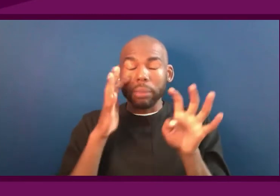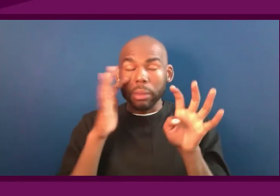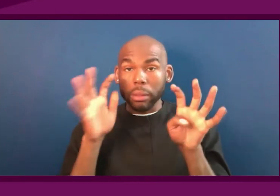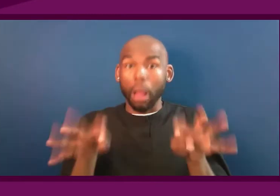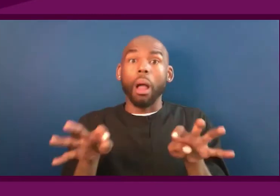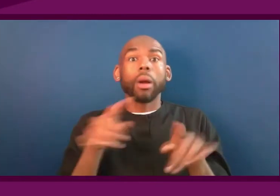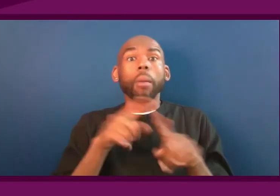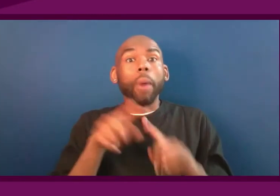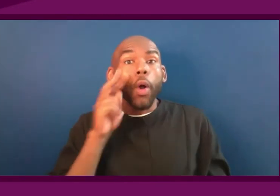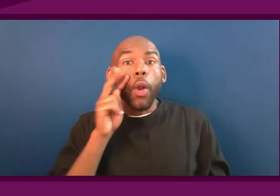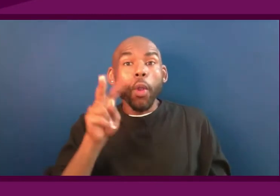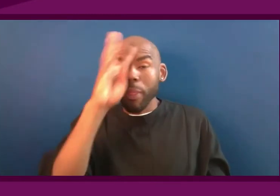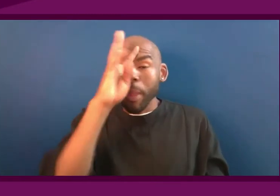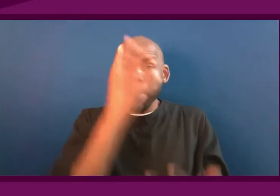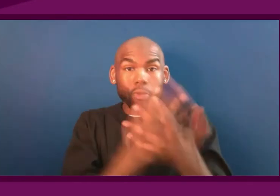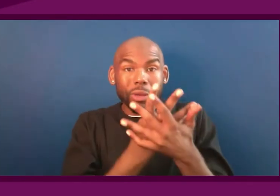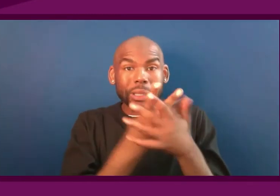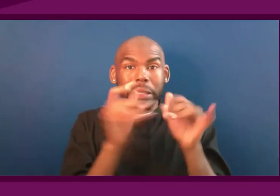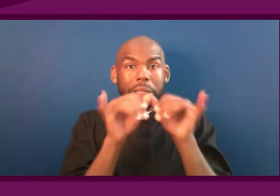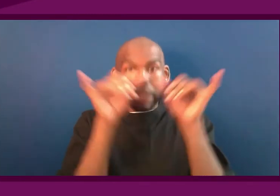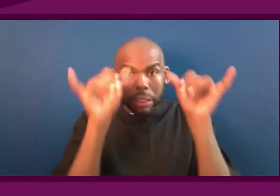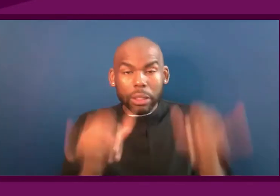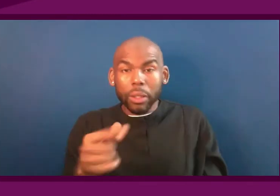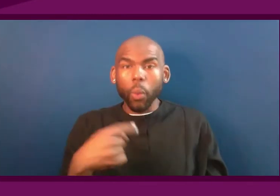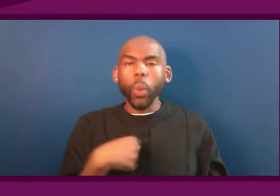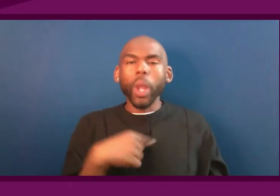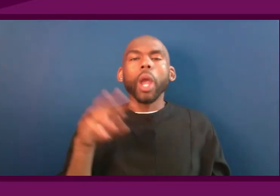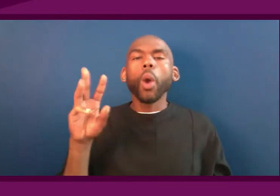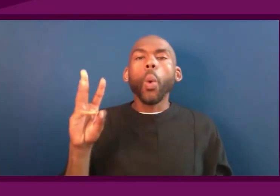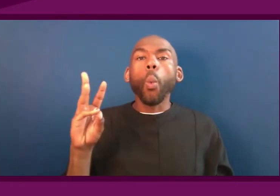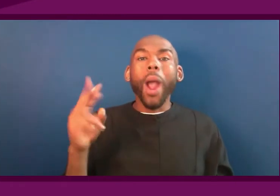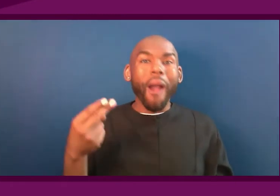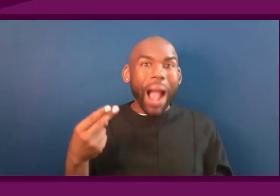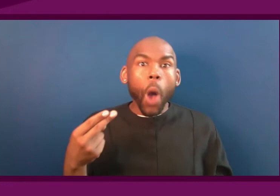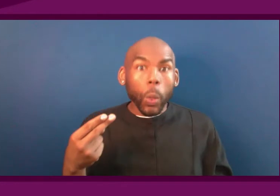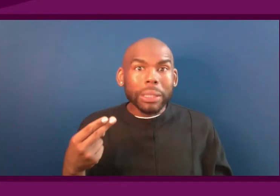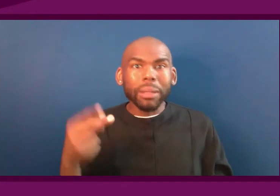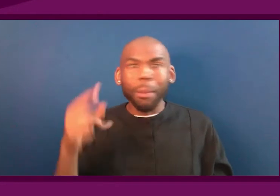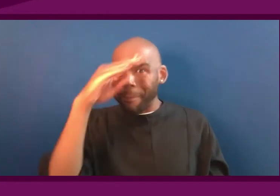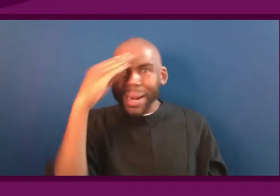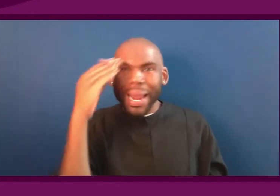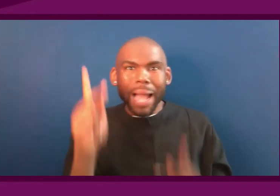the color of their skin, which that is happening, that is totally happening. But at the same time,